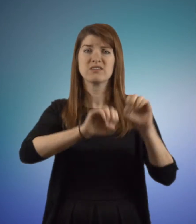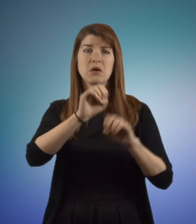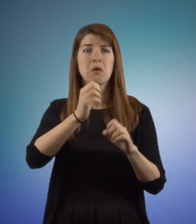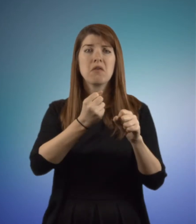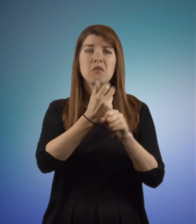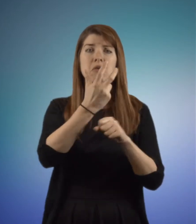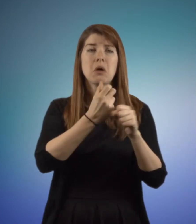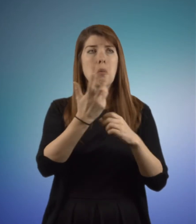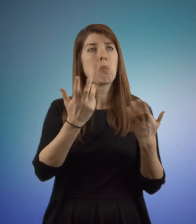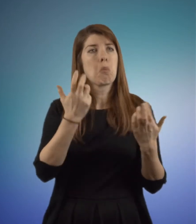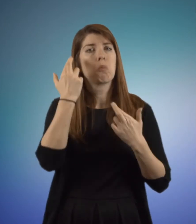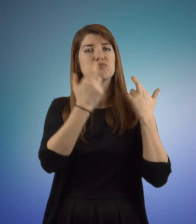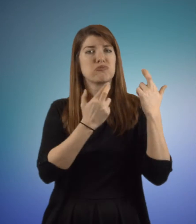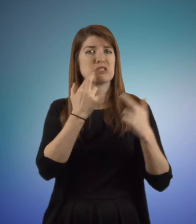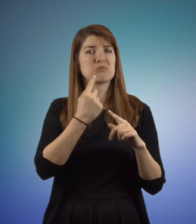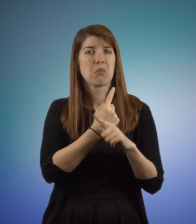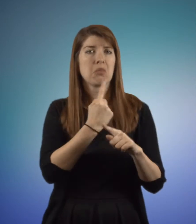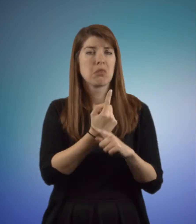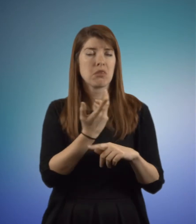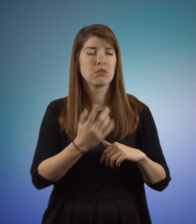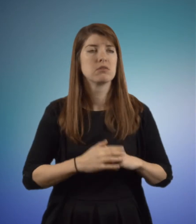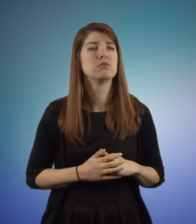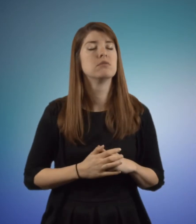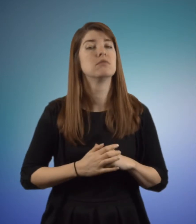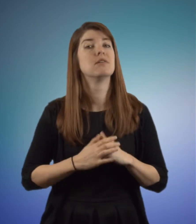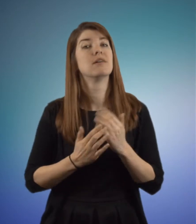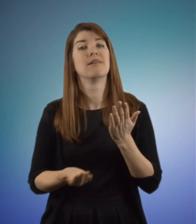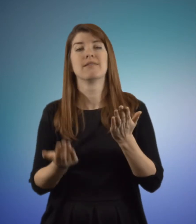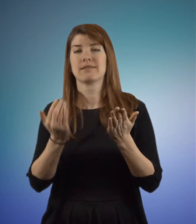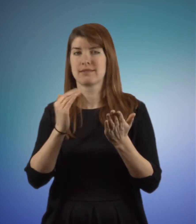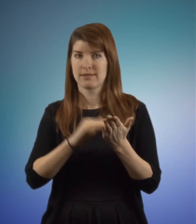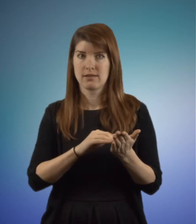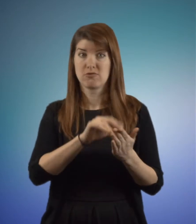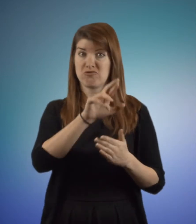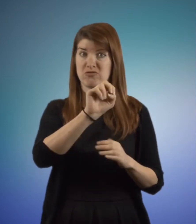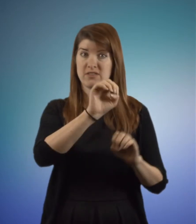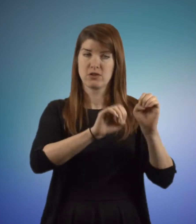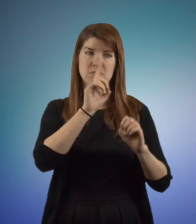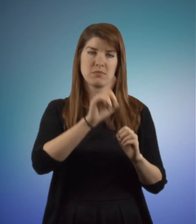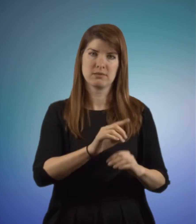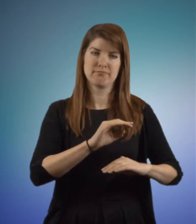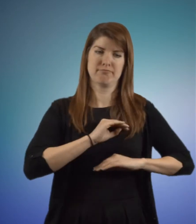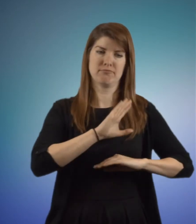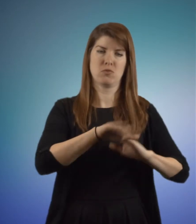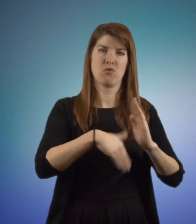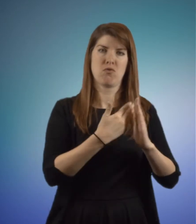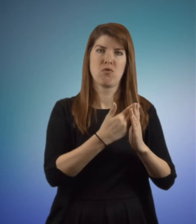And then, again, it must conform to all of the evaluation requirements that are laid